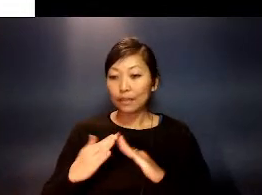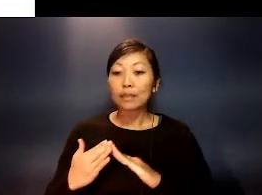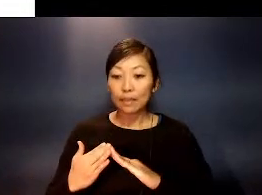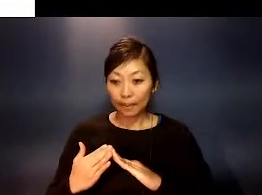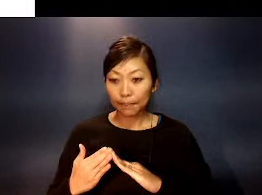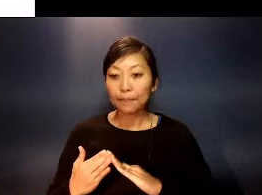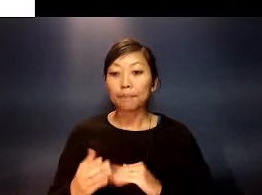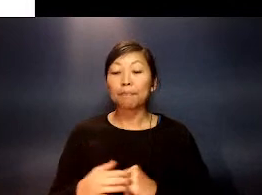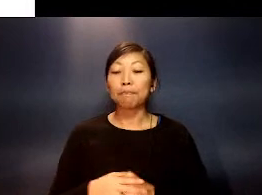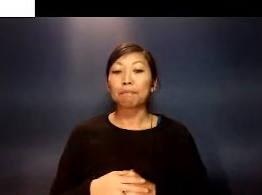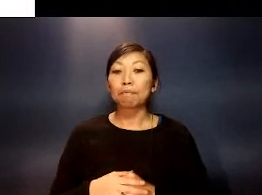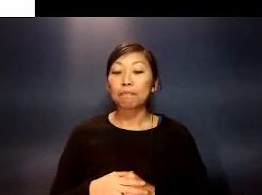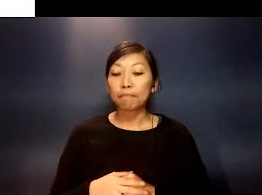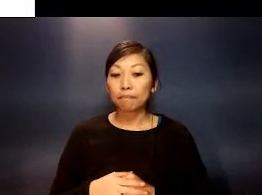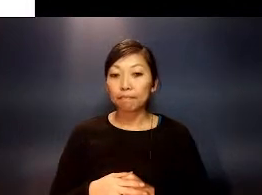OF TENT YOU FIND TAILGATING.